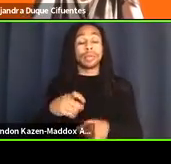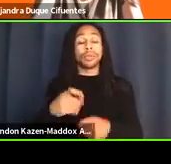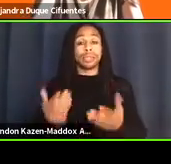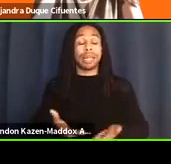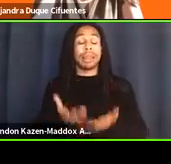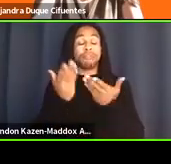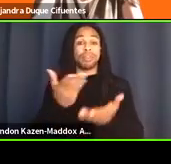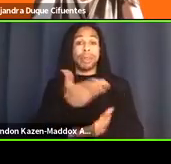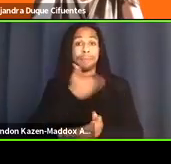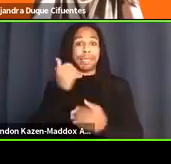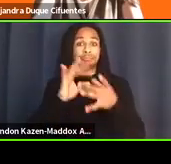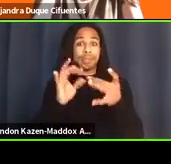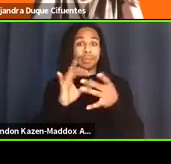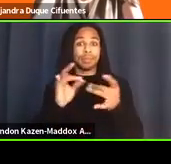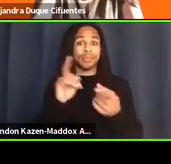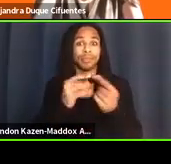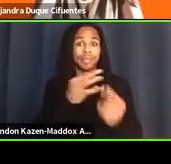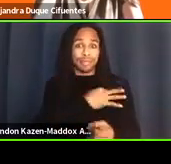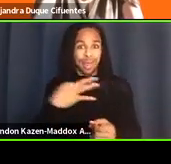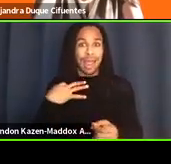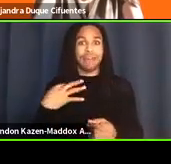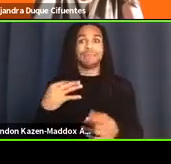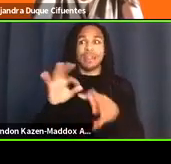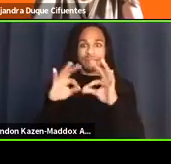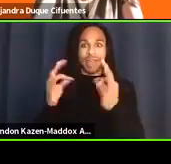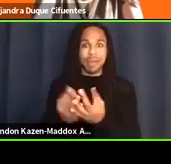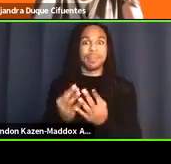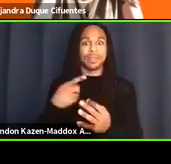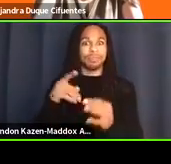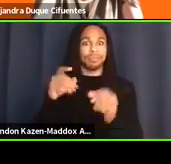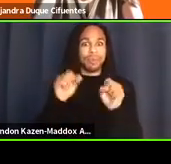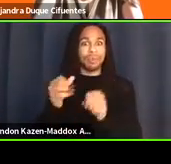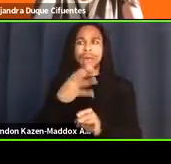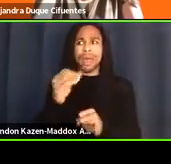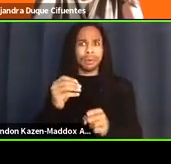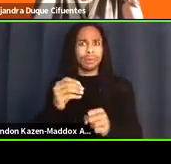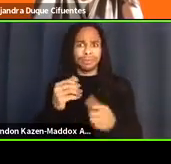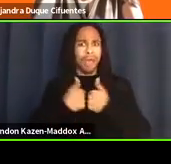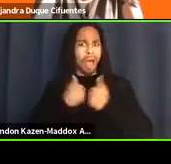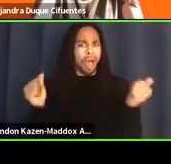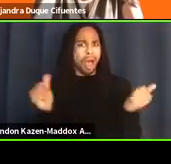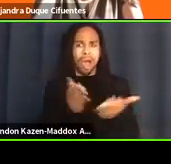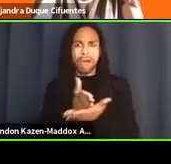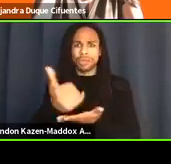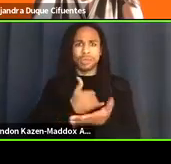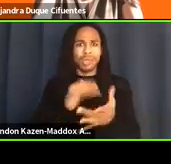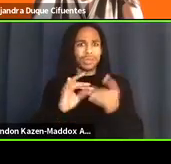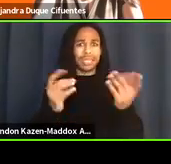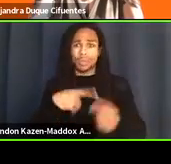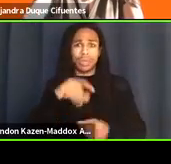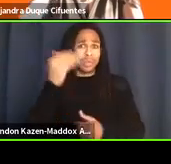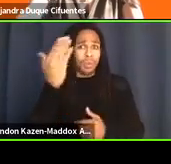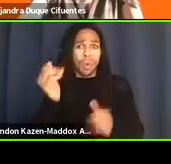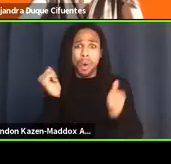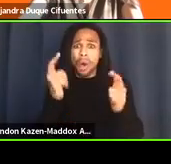families to know that we care about them as well. I think there is so much anxiety and I know there are questions coming in about